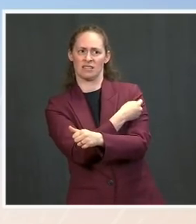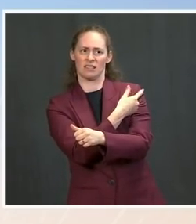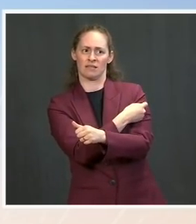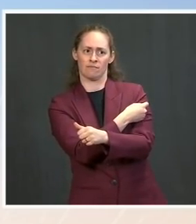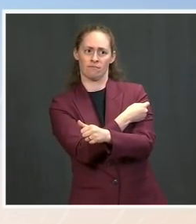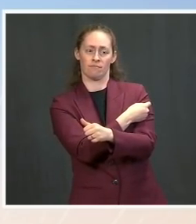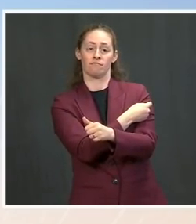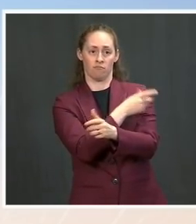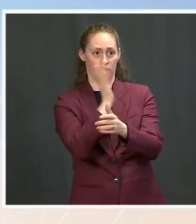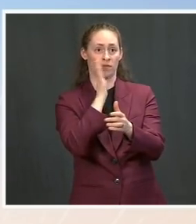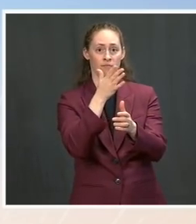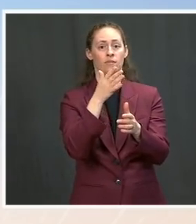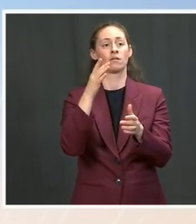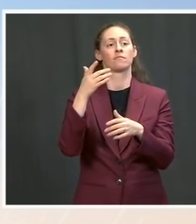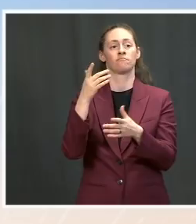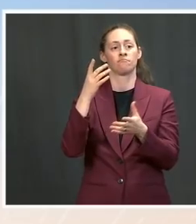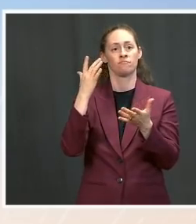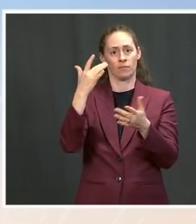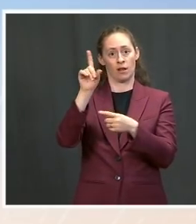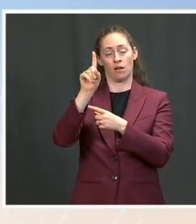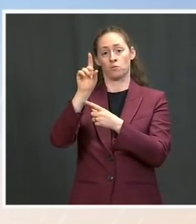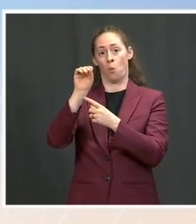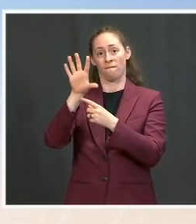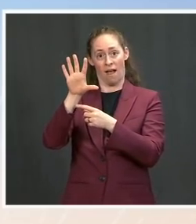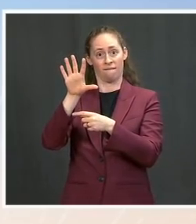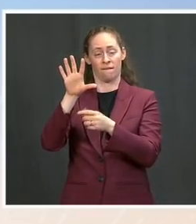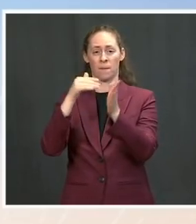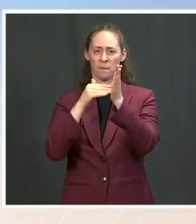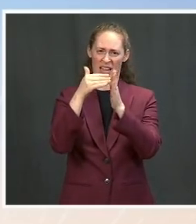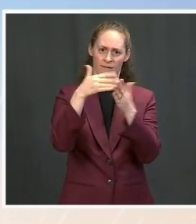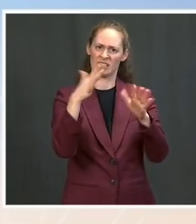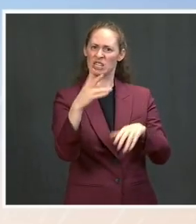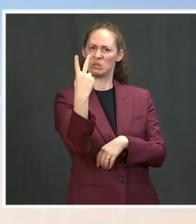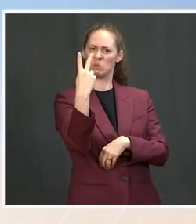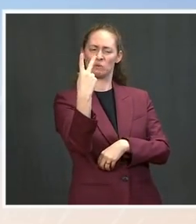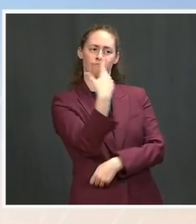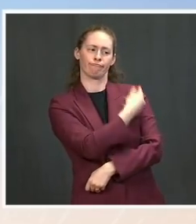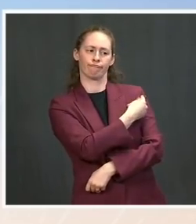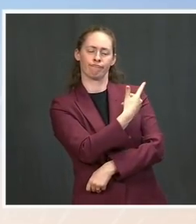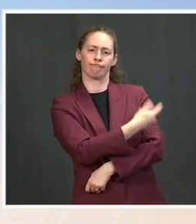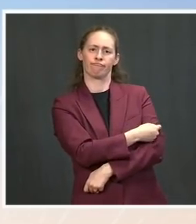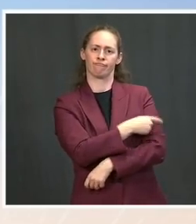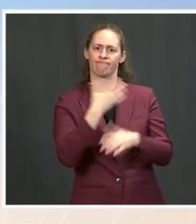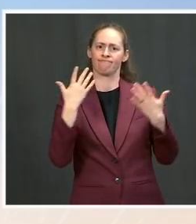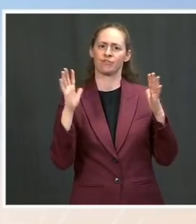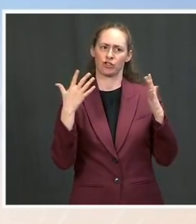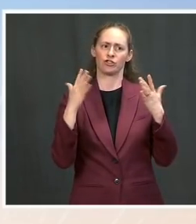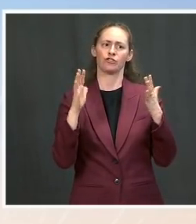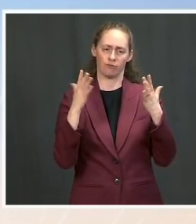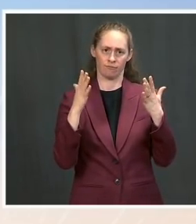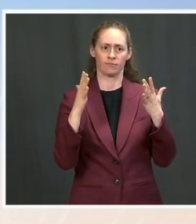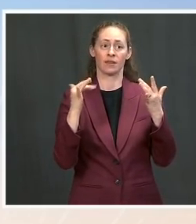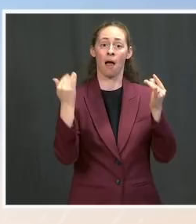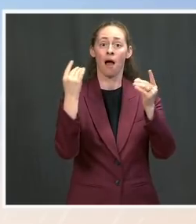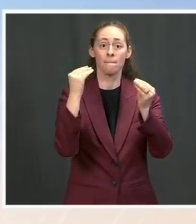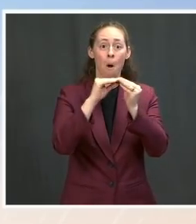The more people who are vaccinated, the more that confidence increases and the more people want to get vaccinated. That's not a surprise to us;